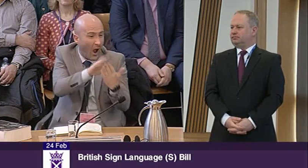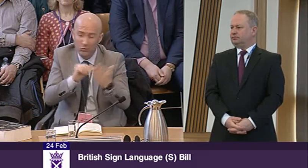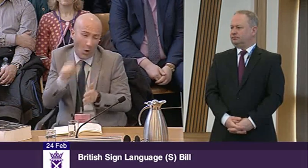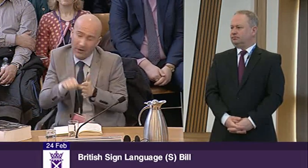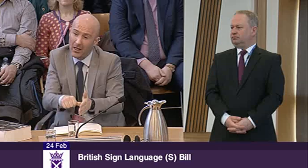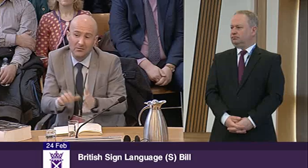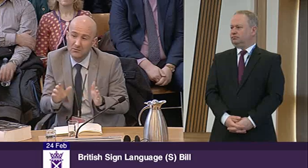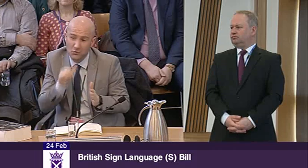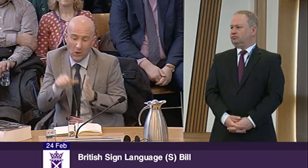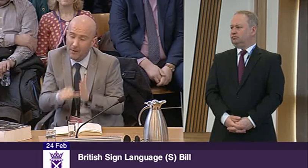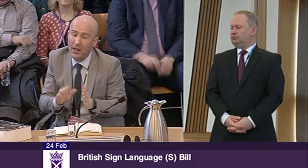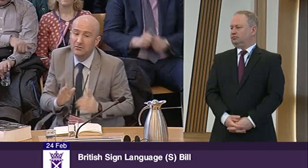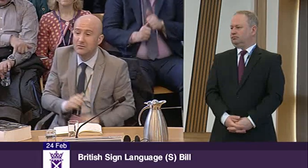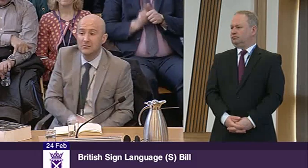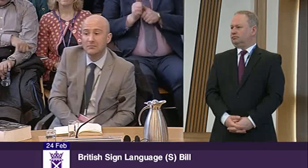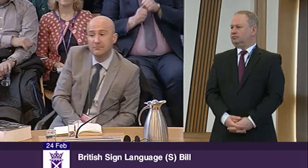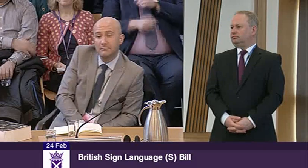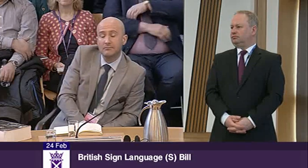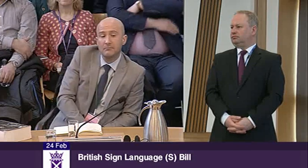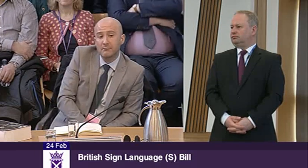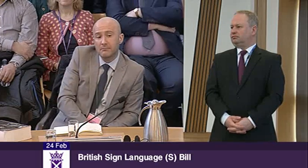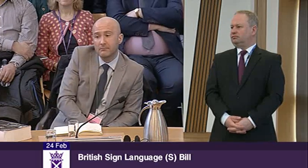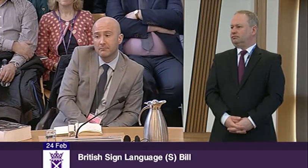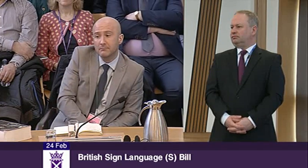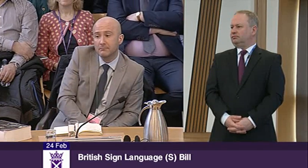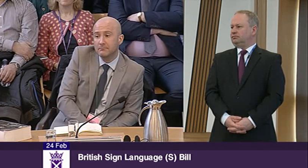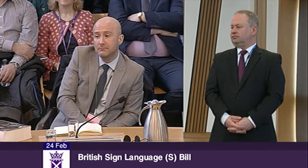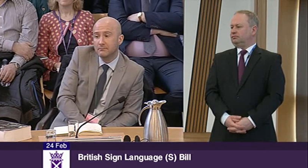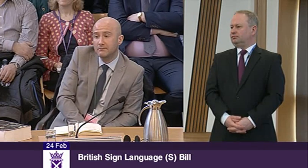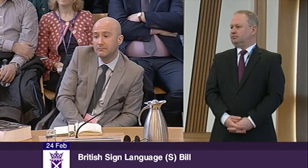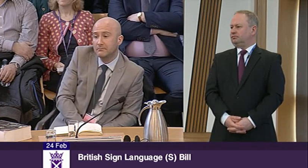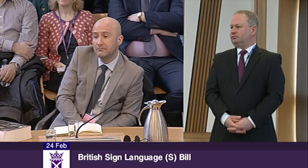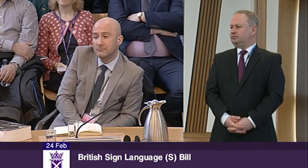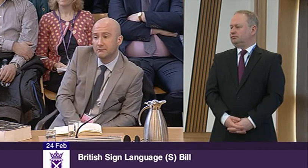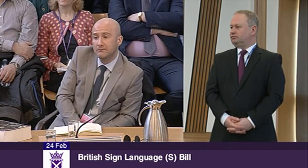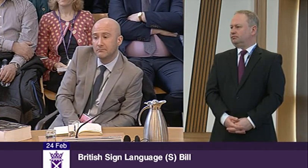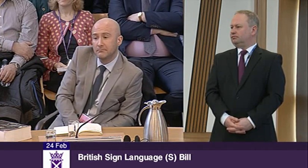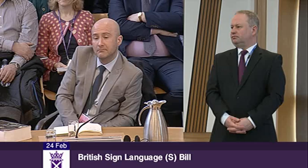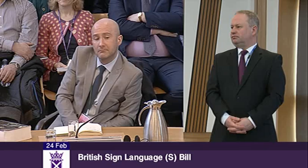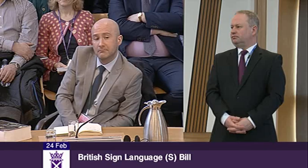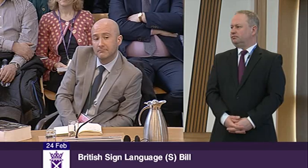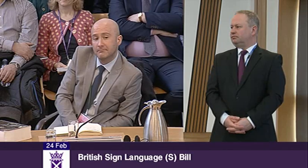some consistency across the nation. It would not be difficult to model and share those